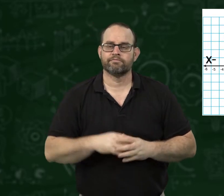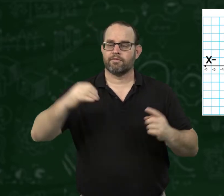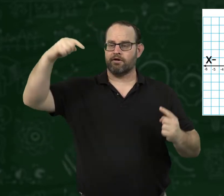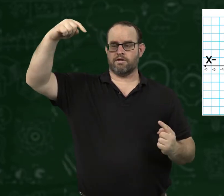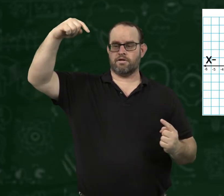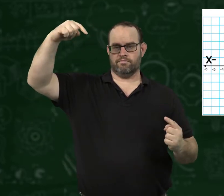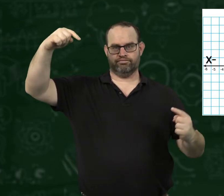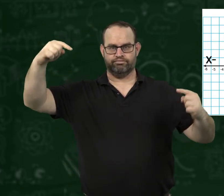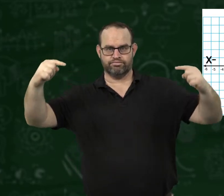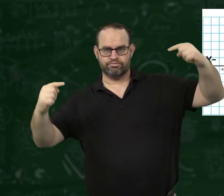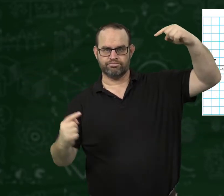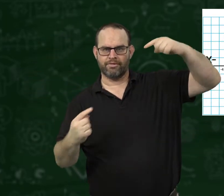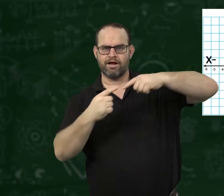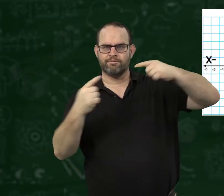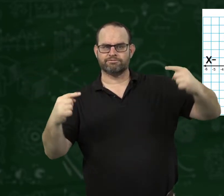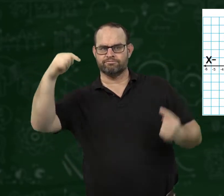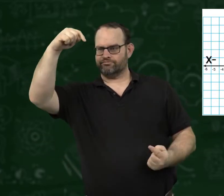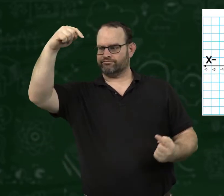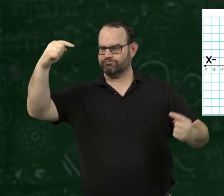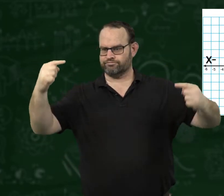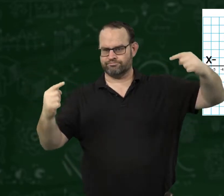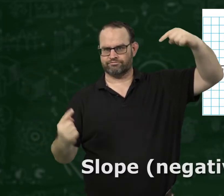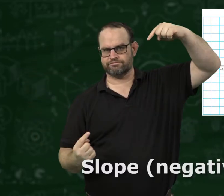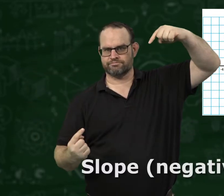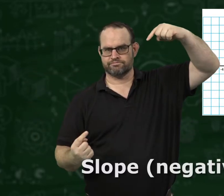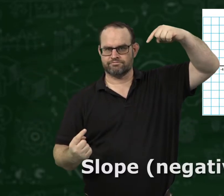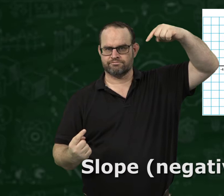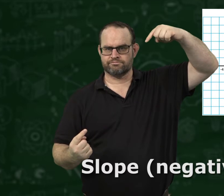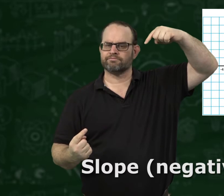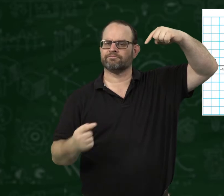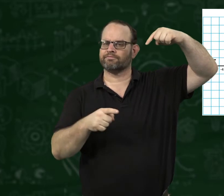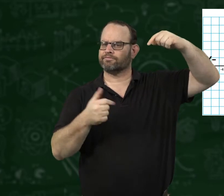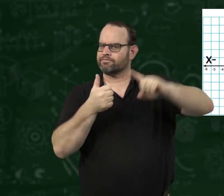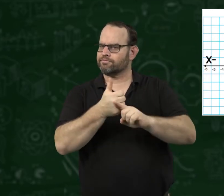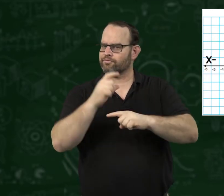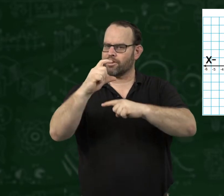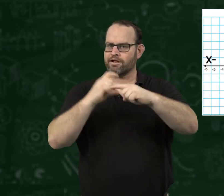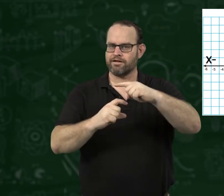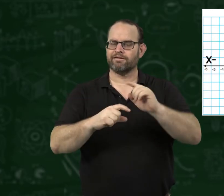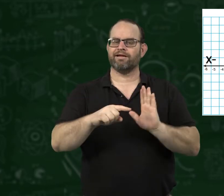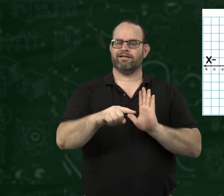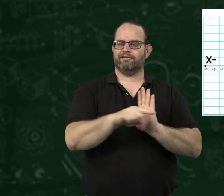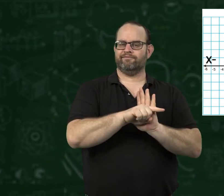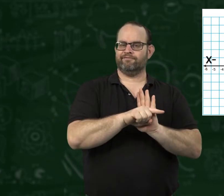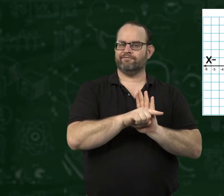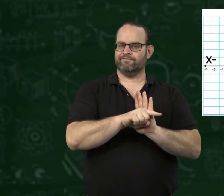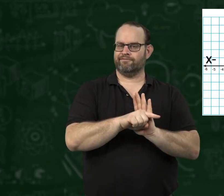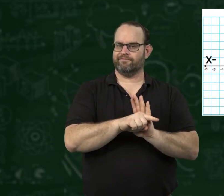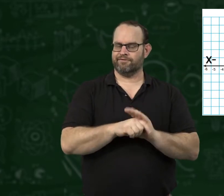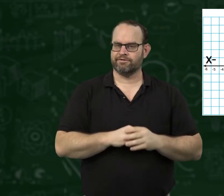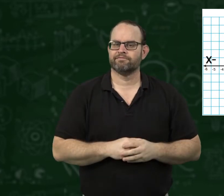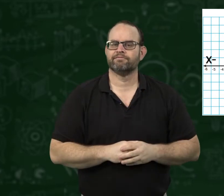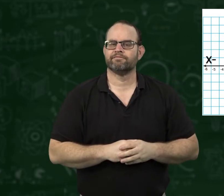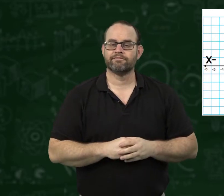If we turn the line in the opposite direction, this is a negative slope.